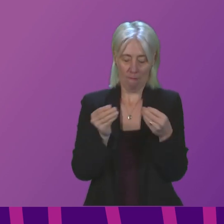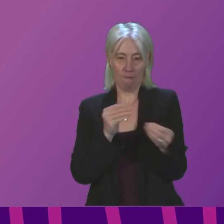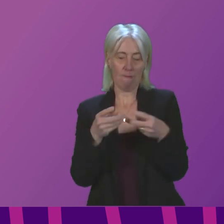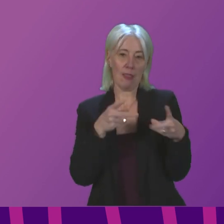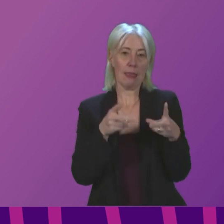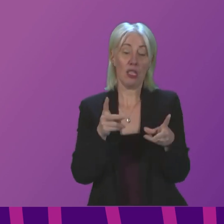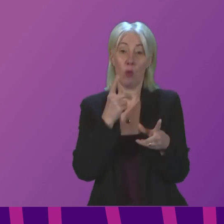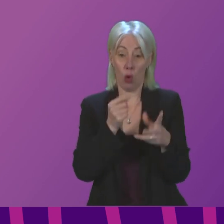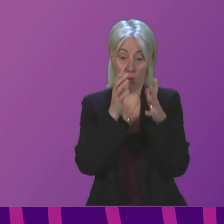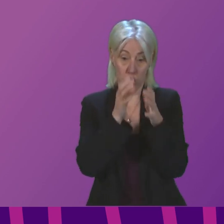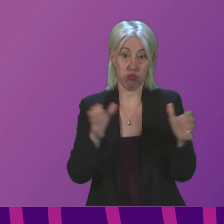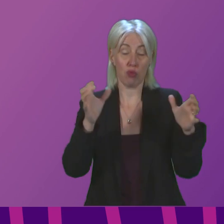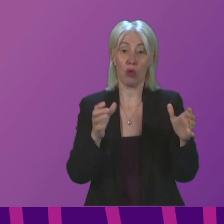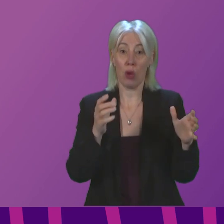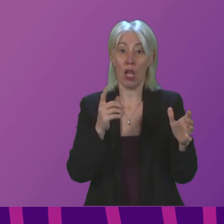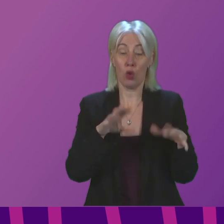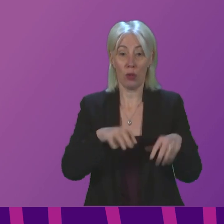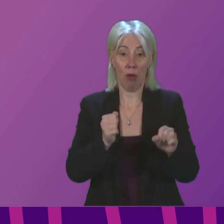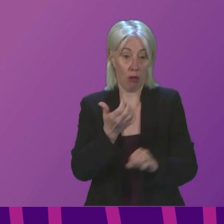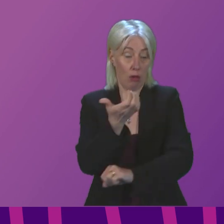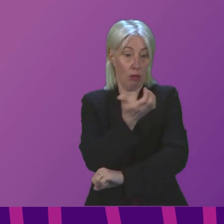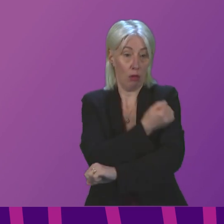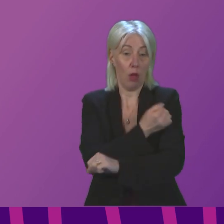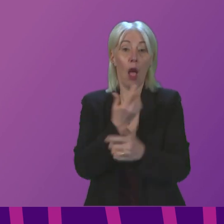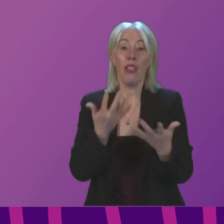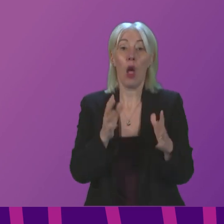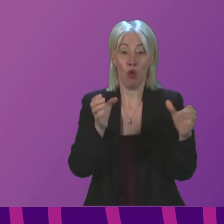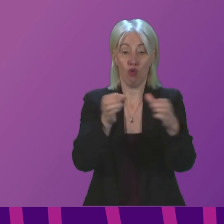to increase capacity further so that we can start vaccinating those in the over-40 age